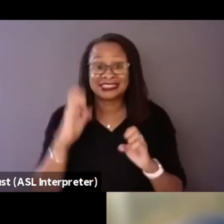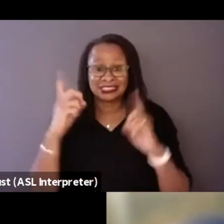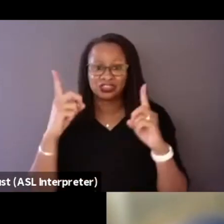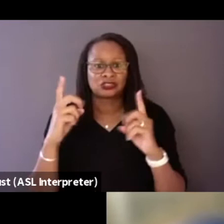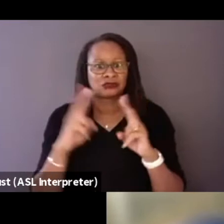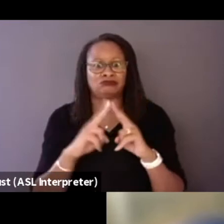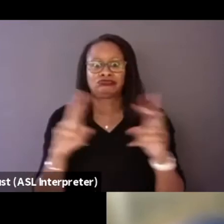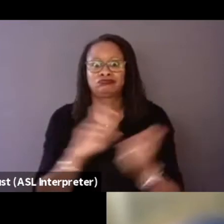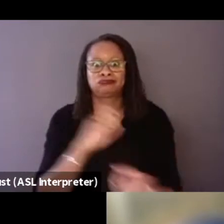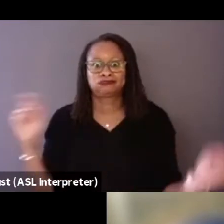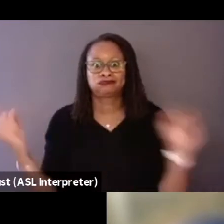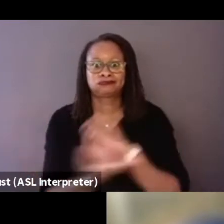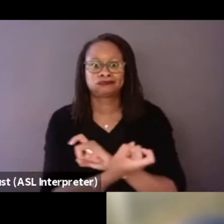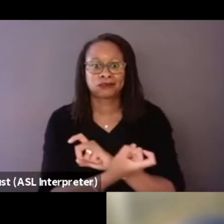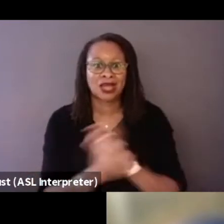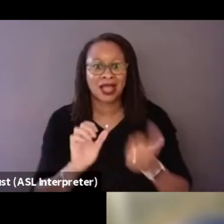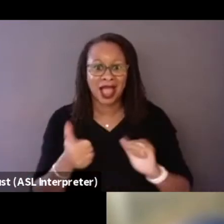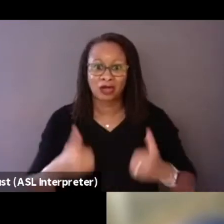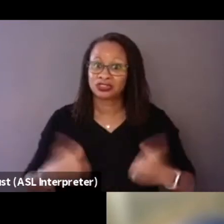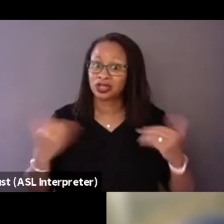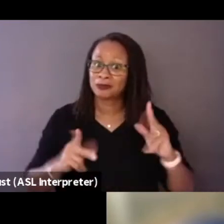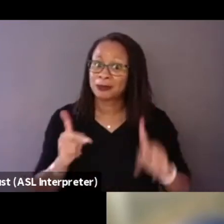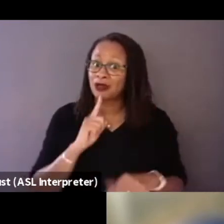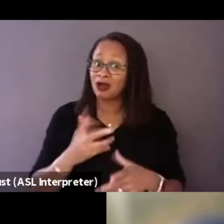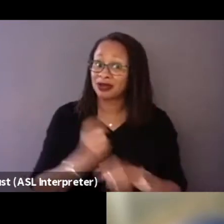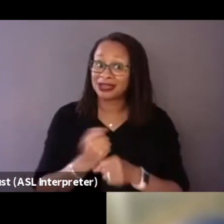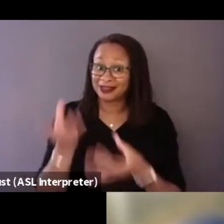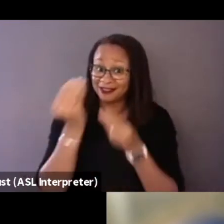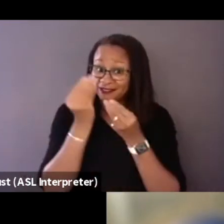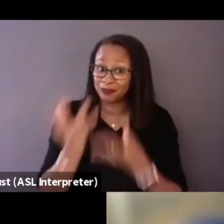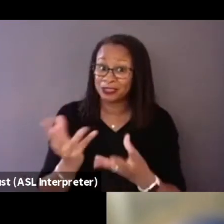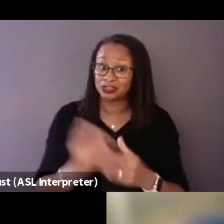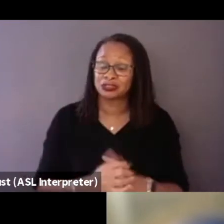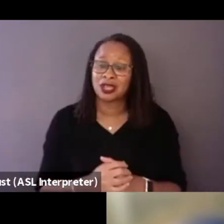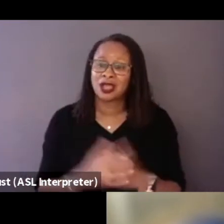in terms of how young people are getting their information. We want to kind of explore that